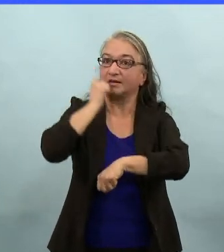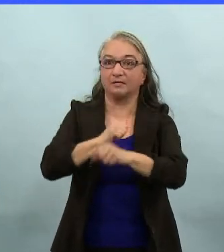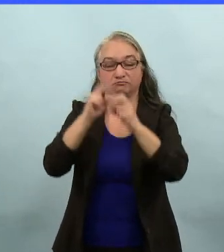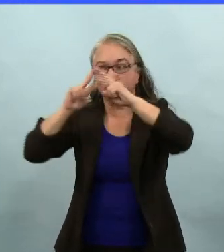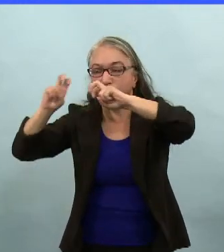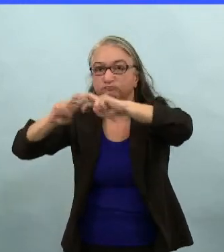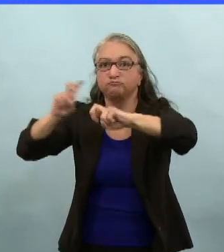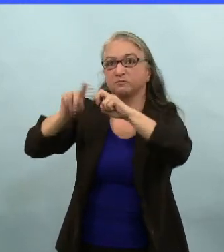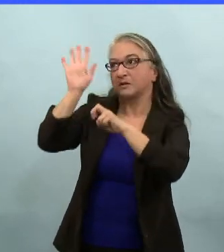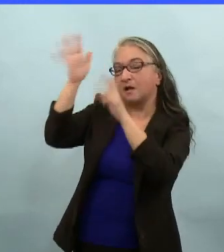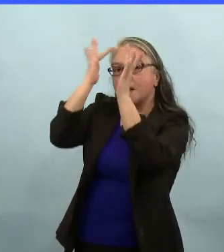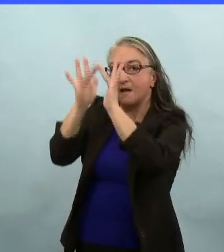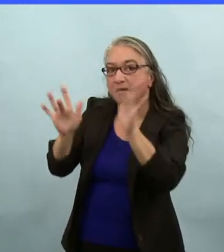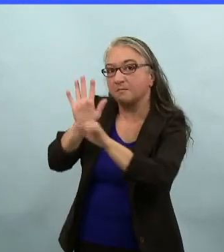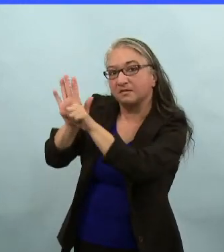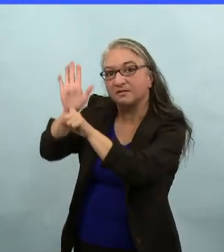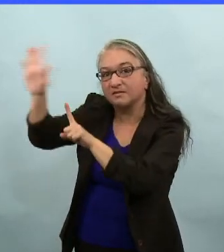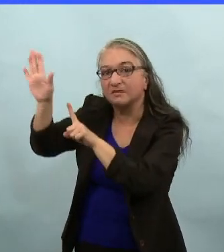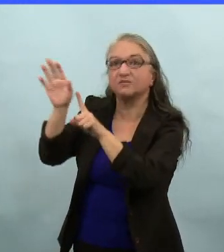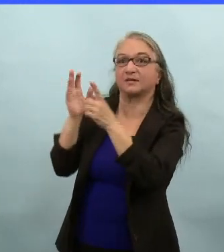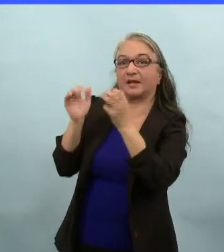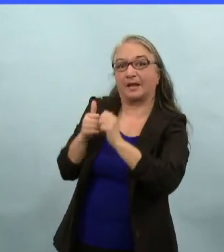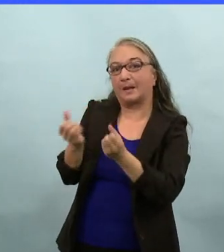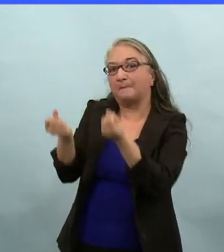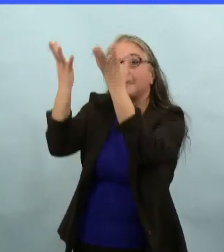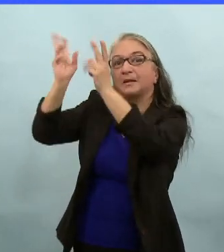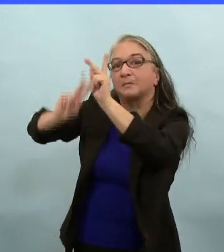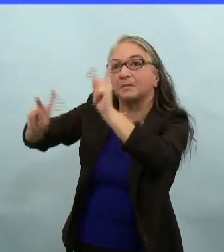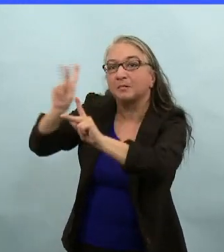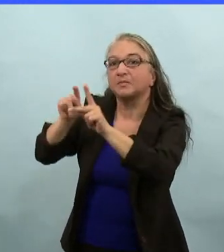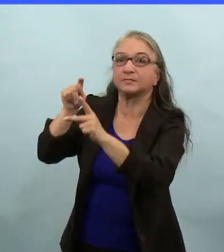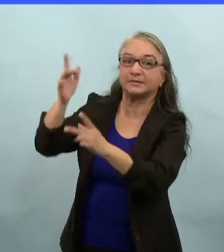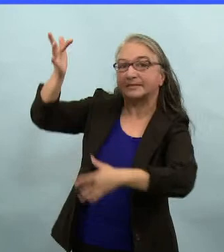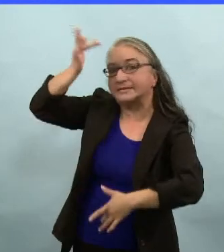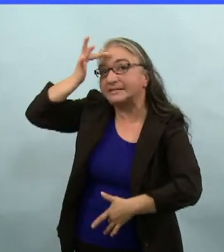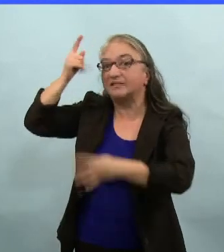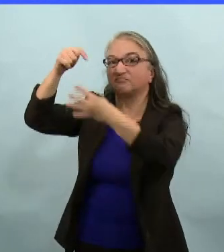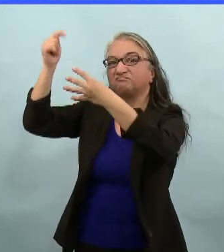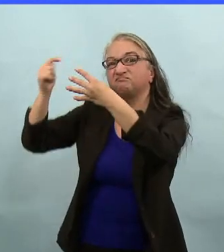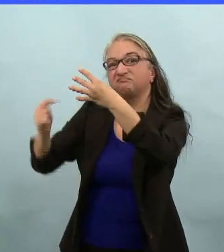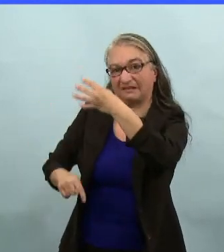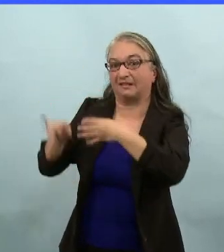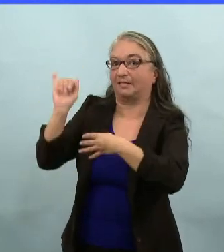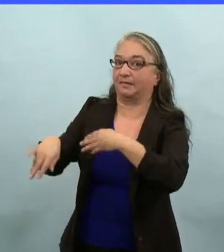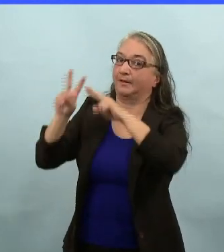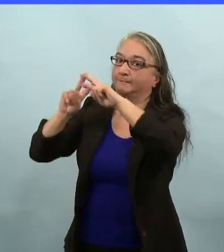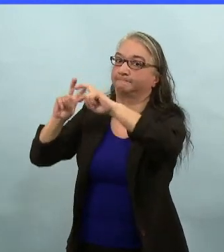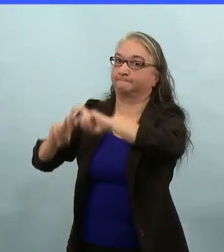we're starting to see in this wave that we haven't seen in previous waves is that only one third of